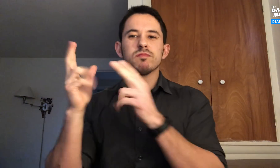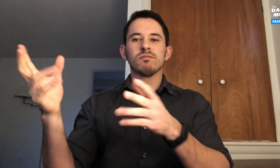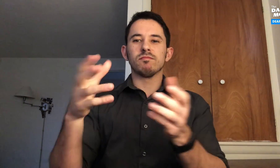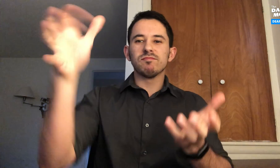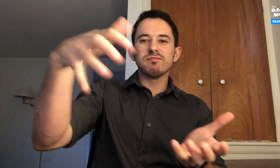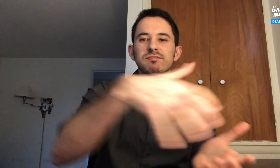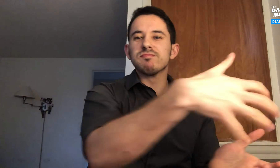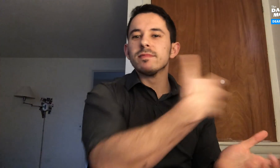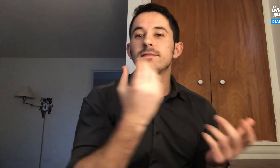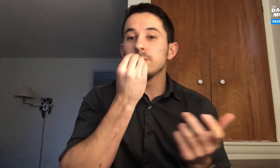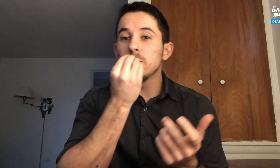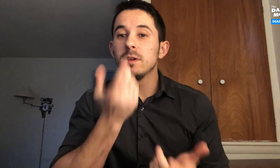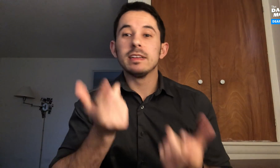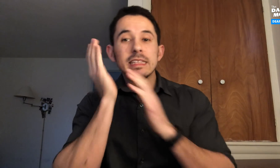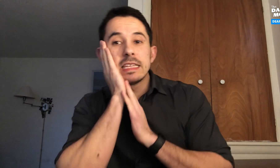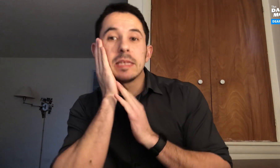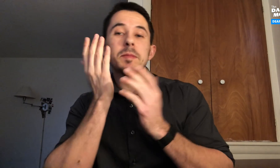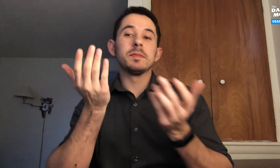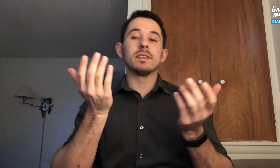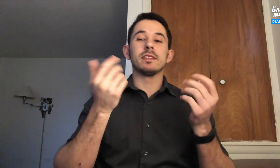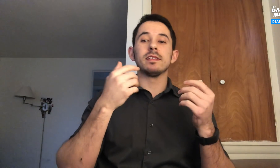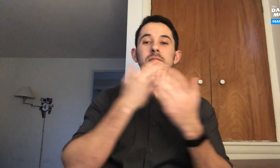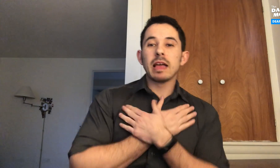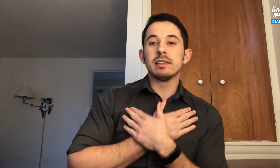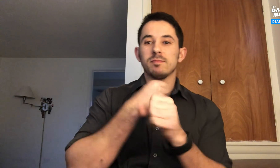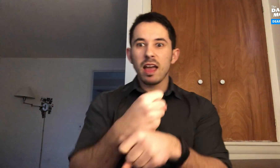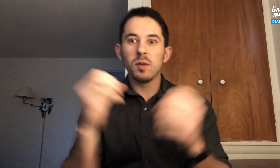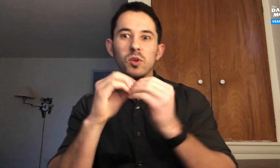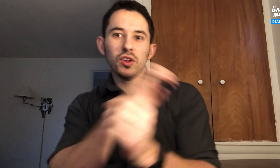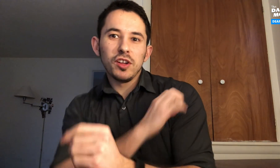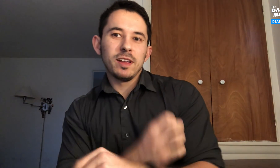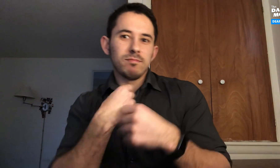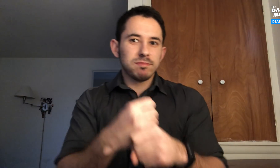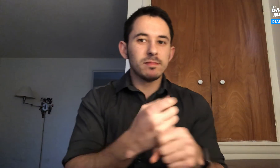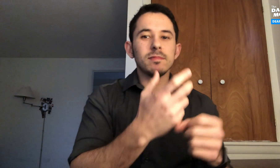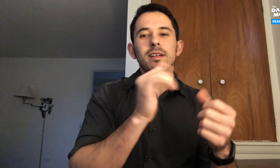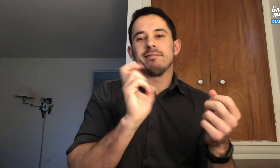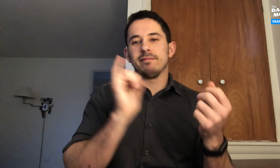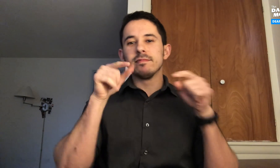rob things like food, sleep, rest, and make more energy.